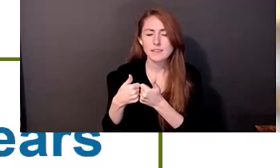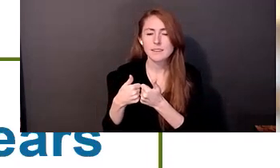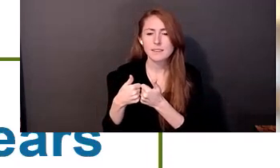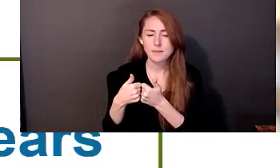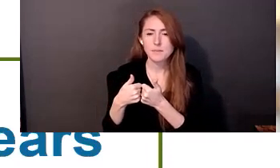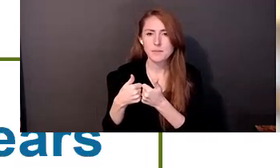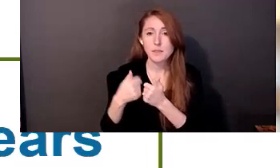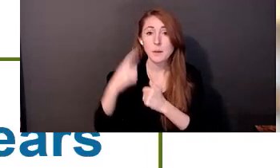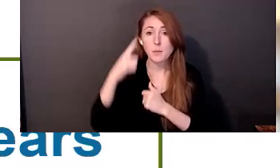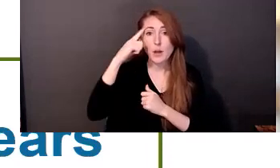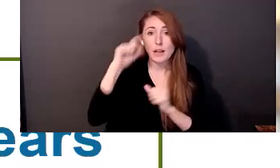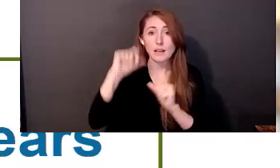doing during the pandemic.